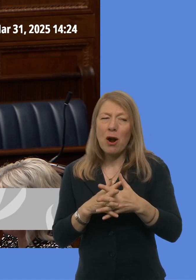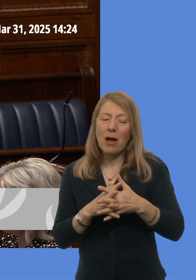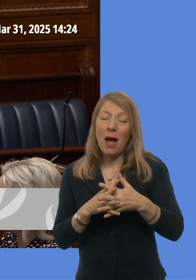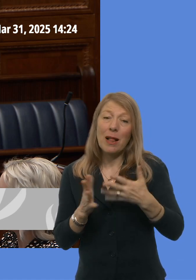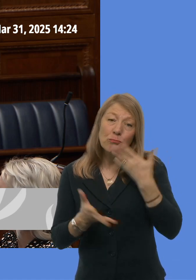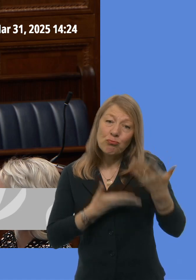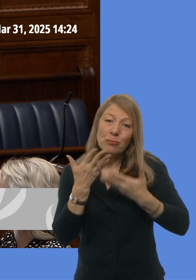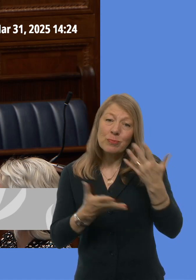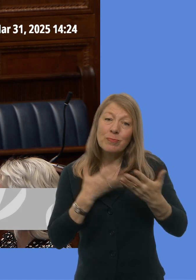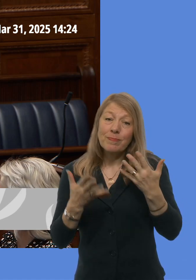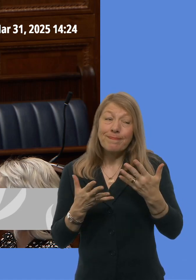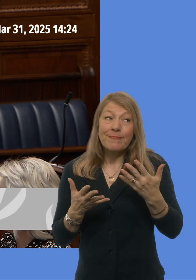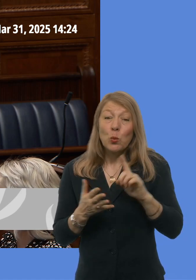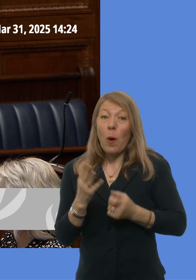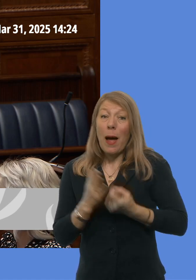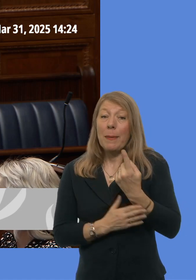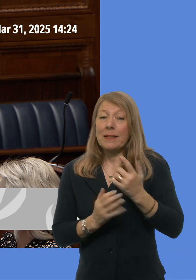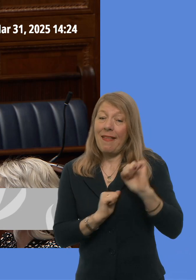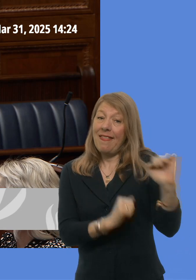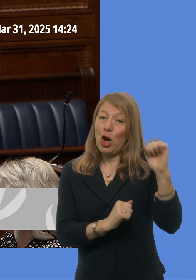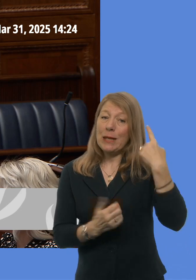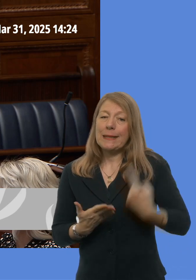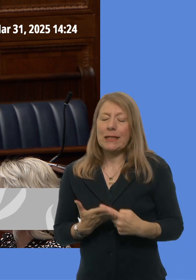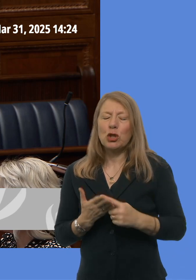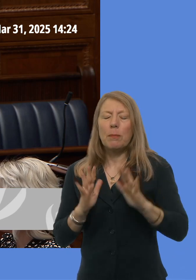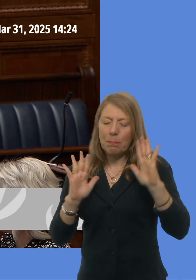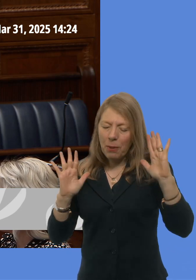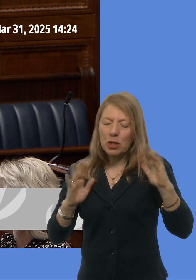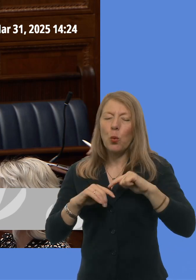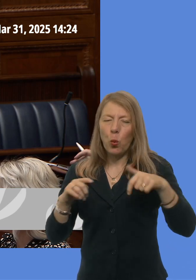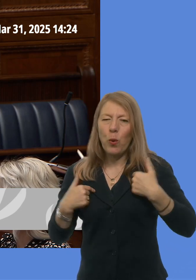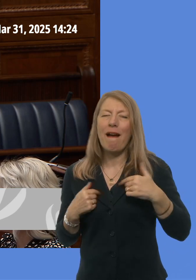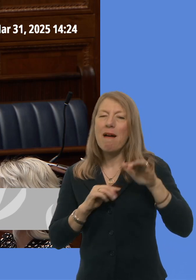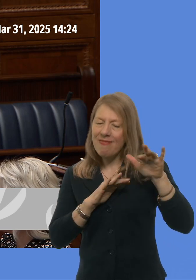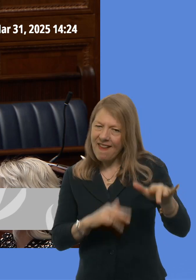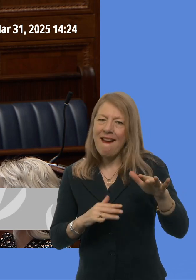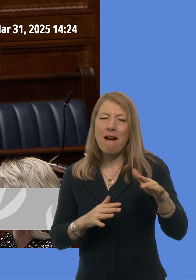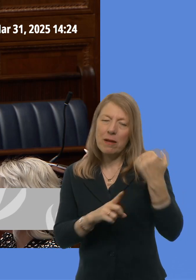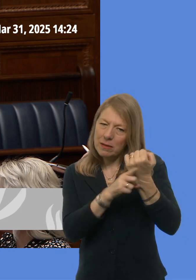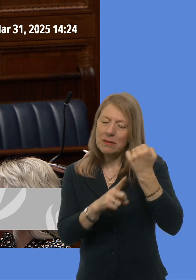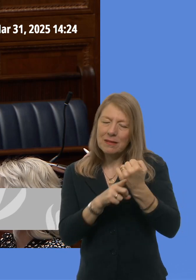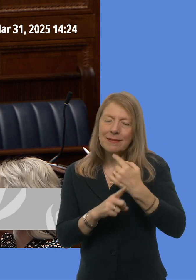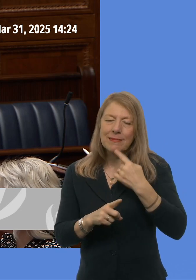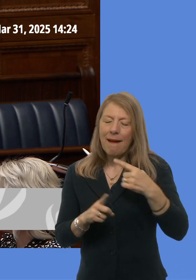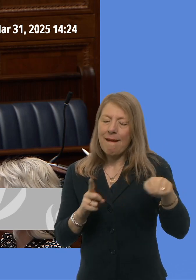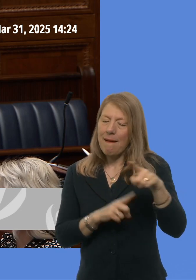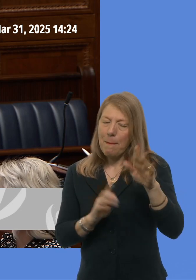Absolutely not, but the very least that we can do is to do our best to make sure that Northern Ireland is on the radar and that people are aware of the